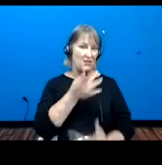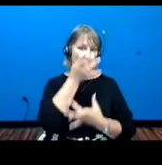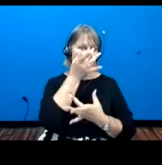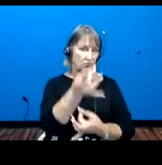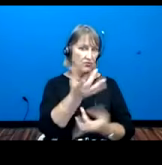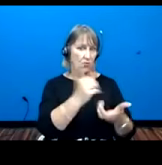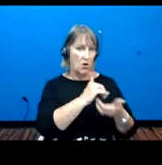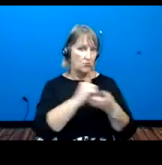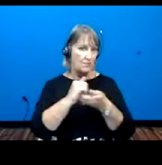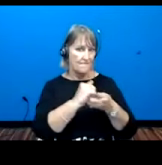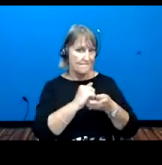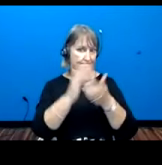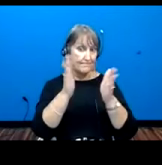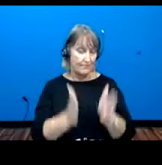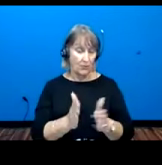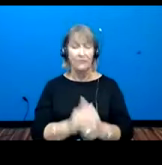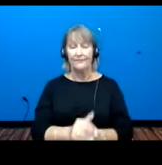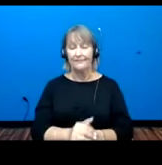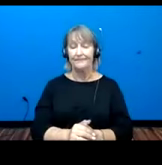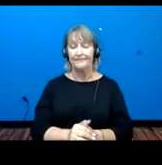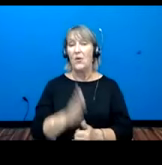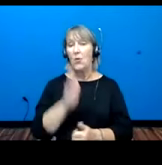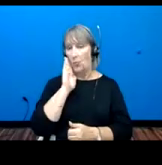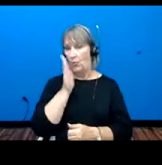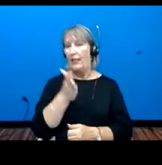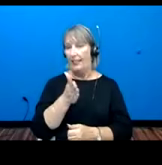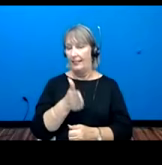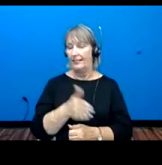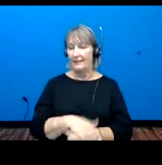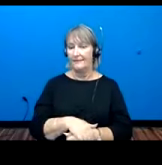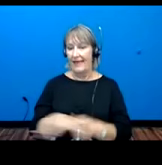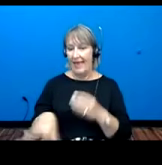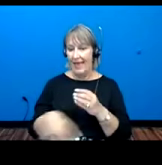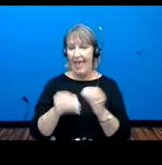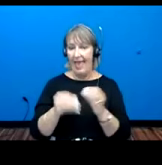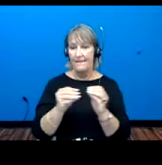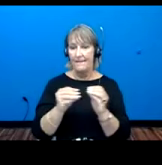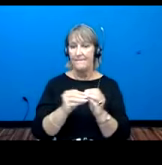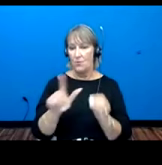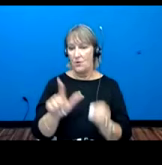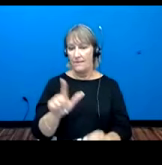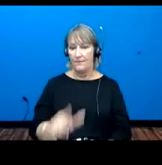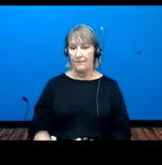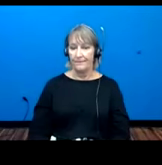That is our next move to move forward with libraries as well. Carolyn: And I just want to give a shout out